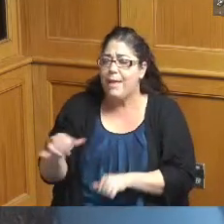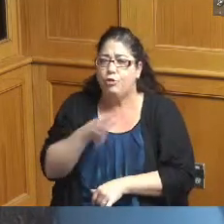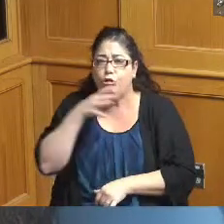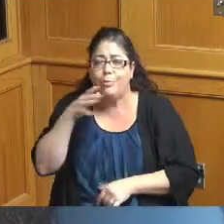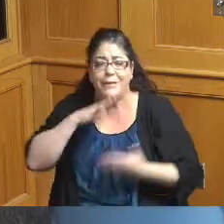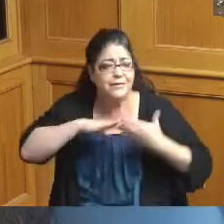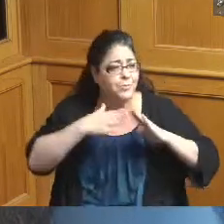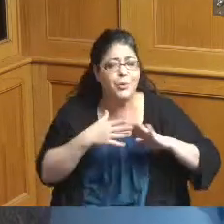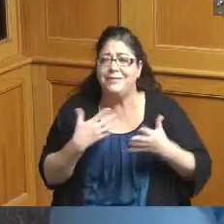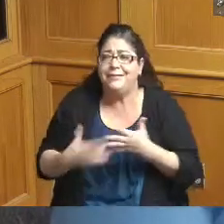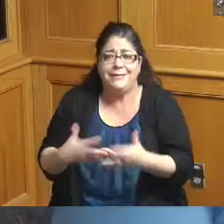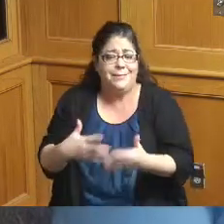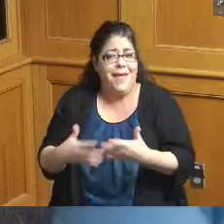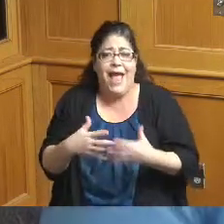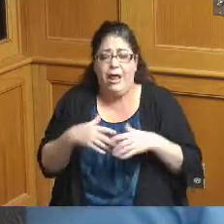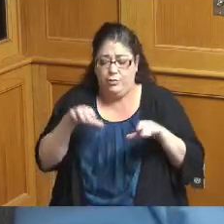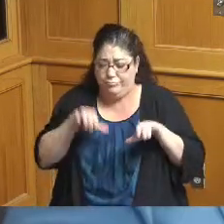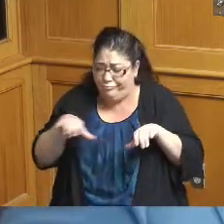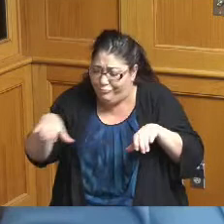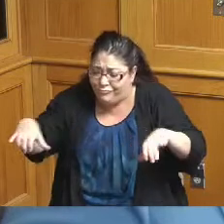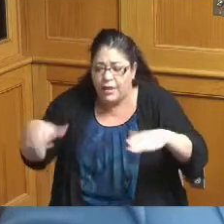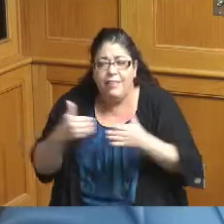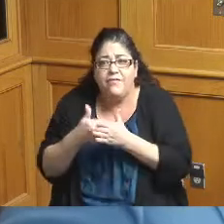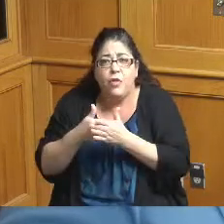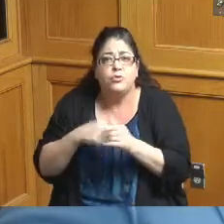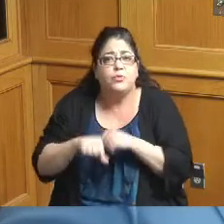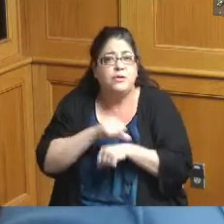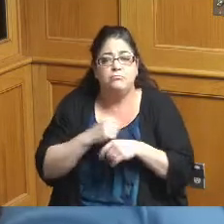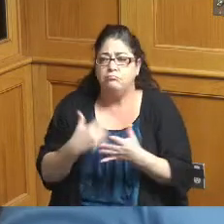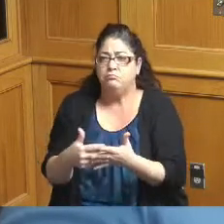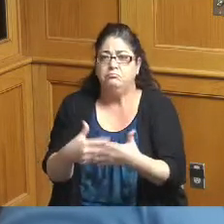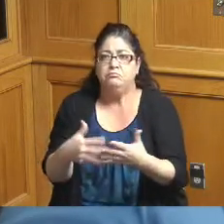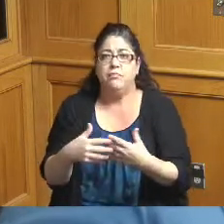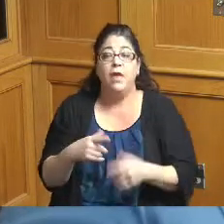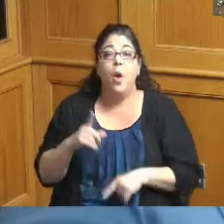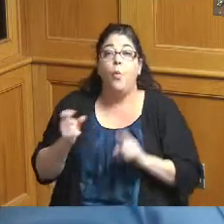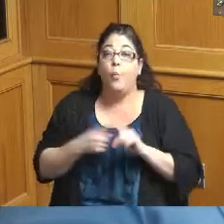with Jobs and Family Services because you never know when you're going to need the safety net